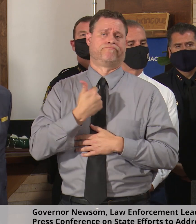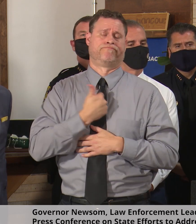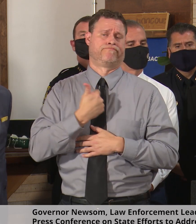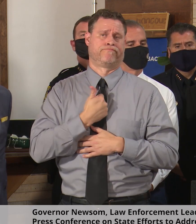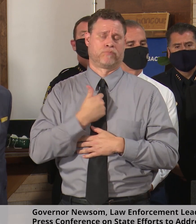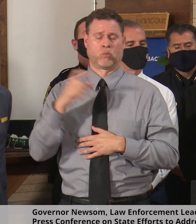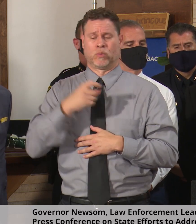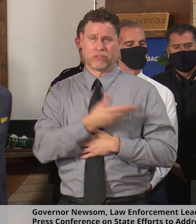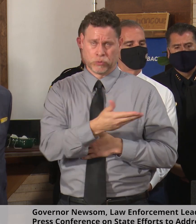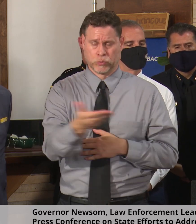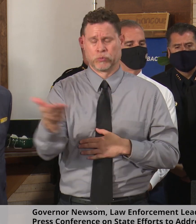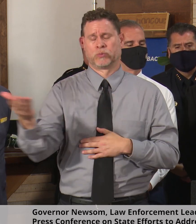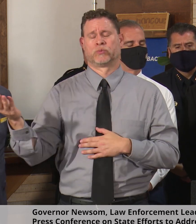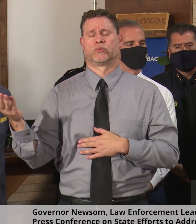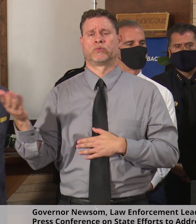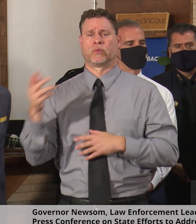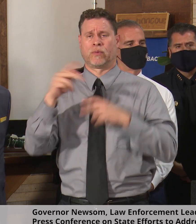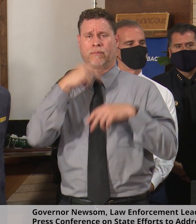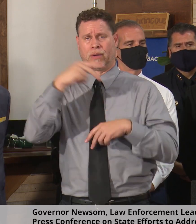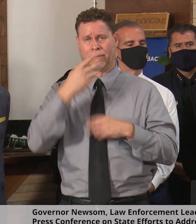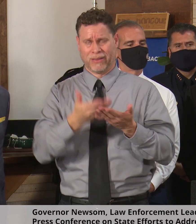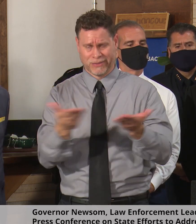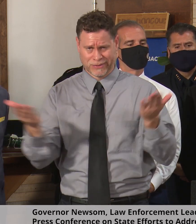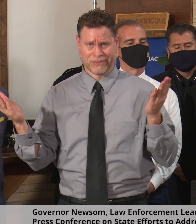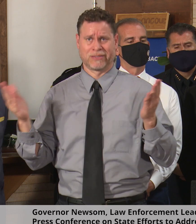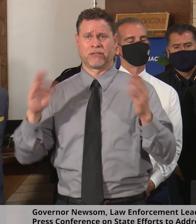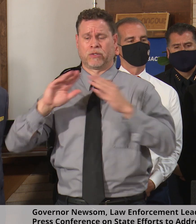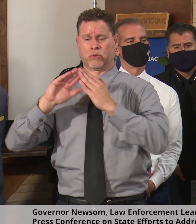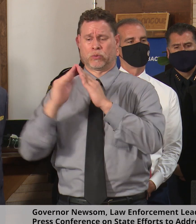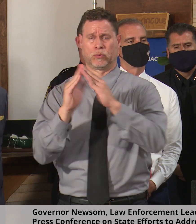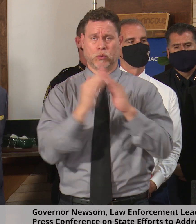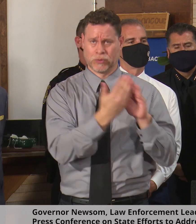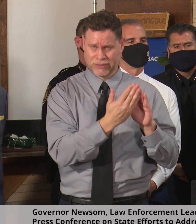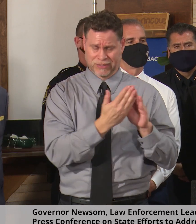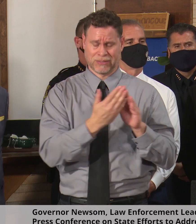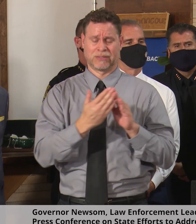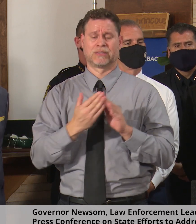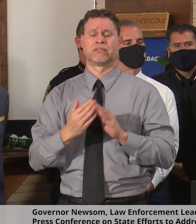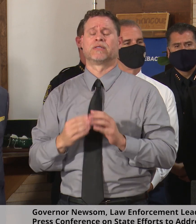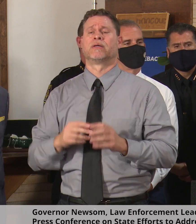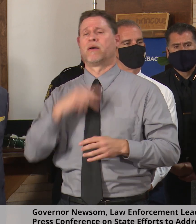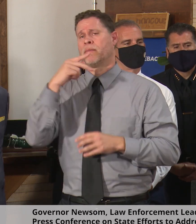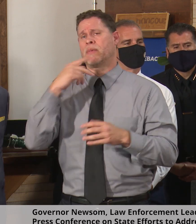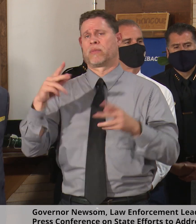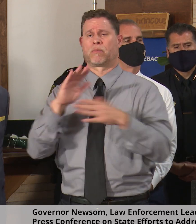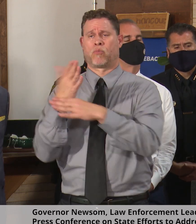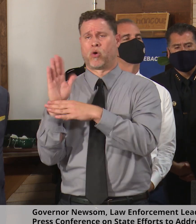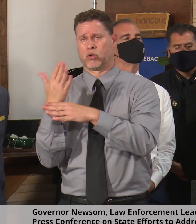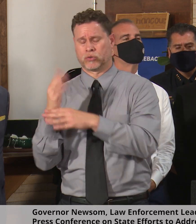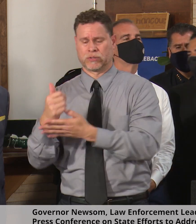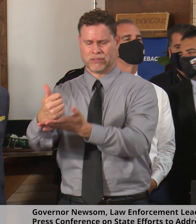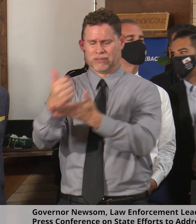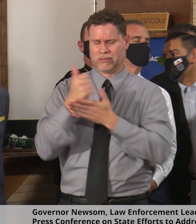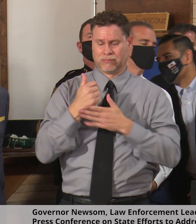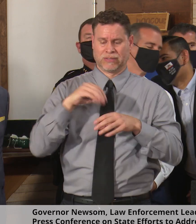We need you the public, our communities. We need our public partners to assist us in this effort